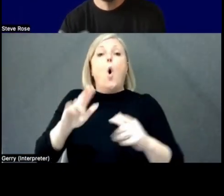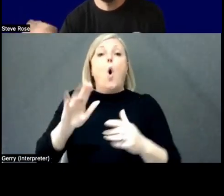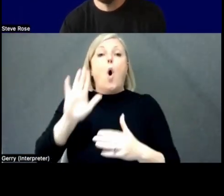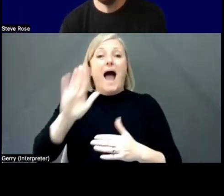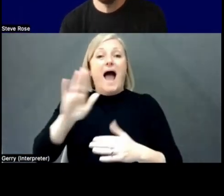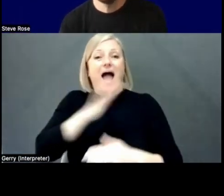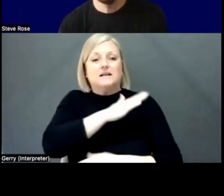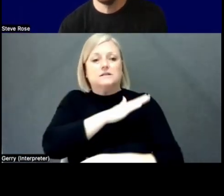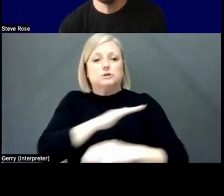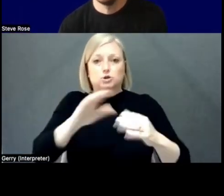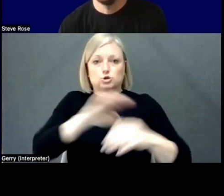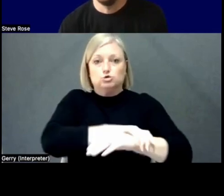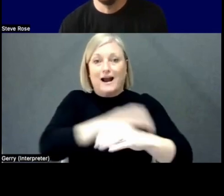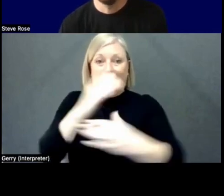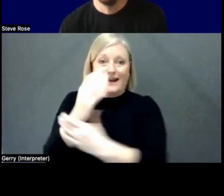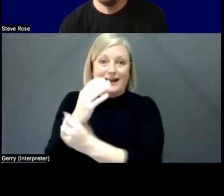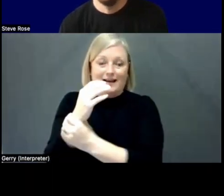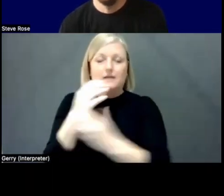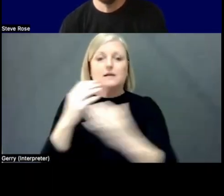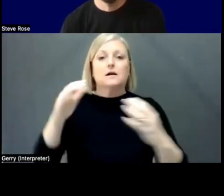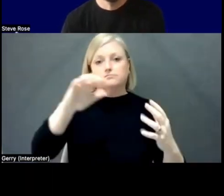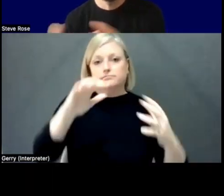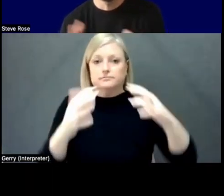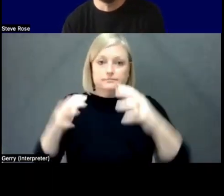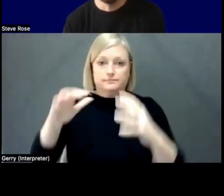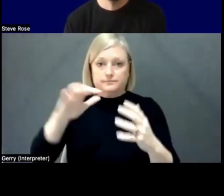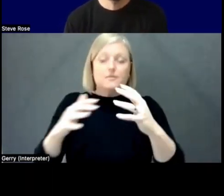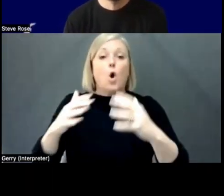Then also you might be using some contact points, when you are using some social haptics